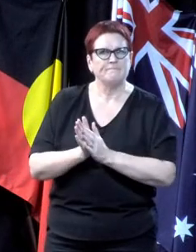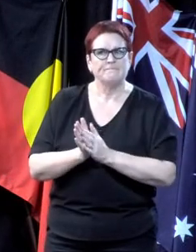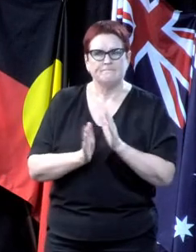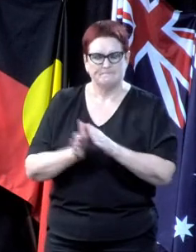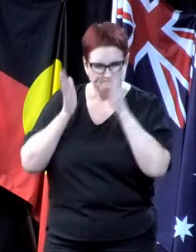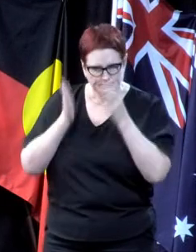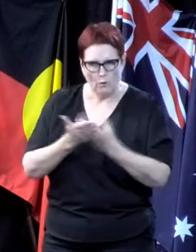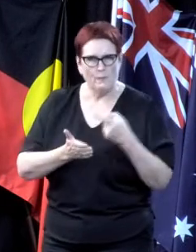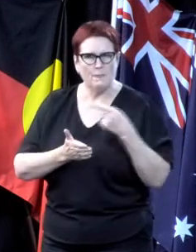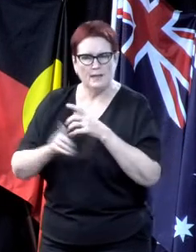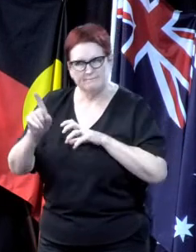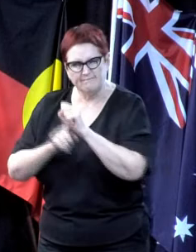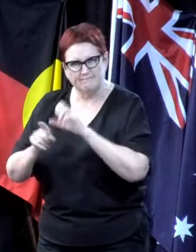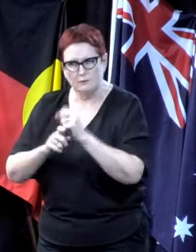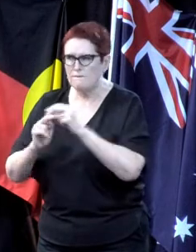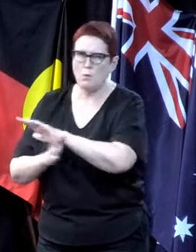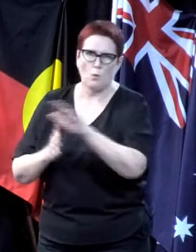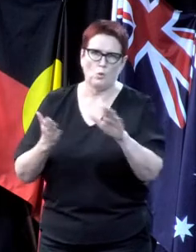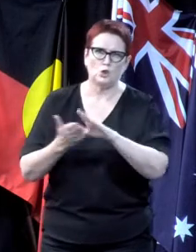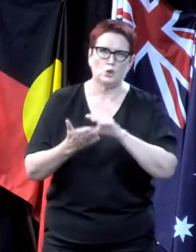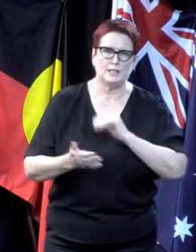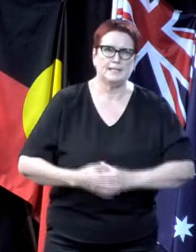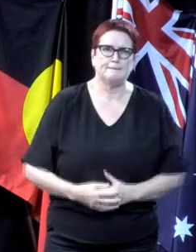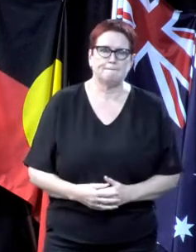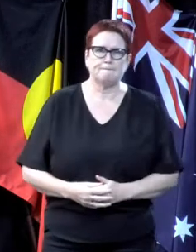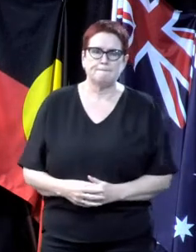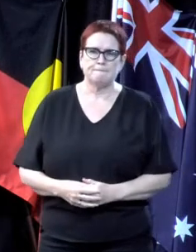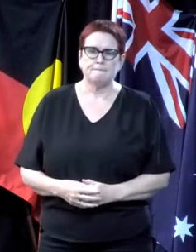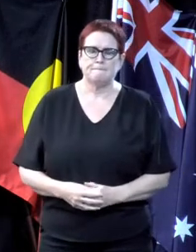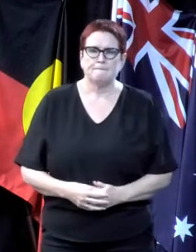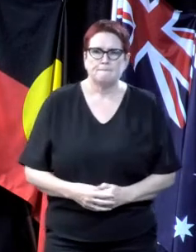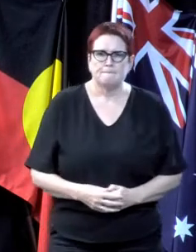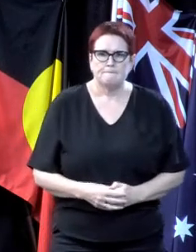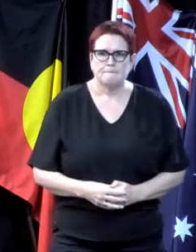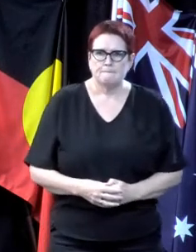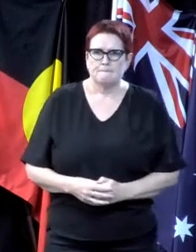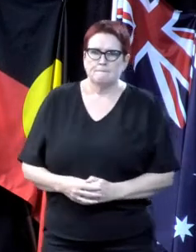As well as that, along the side, there’s always a number of – of drivers happening at the same time.